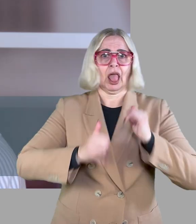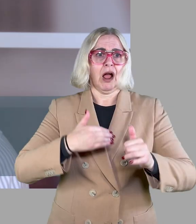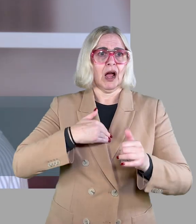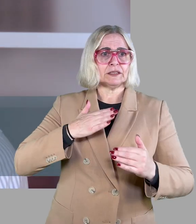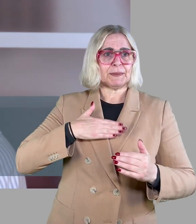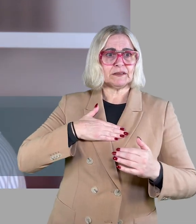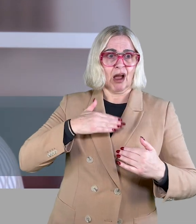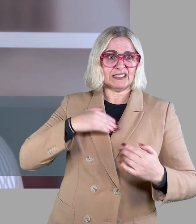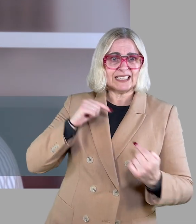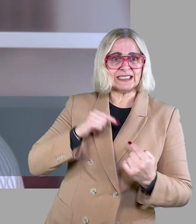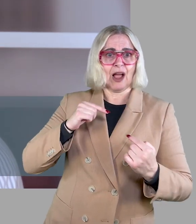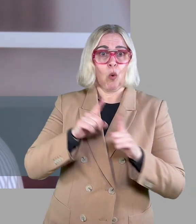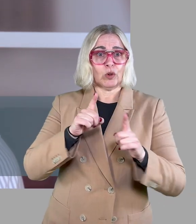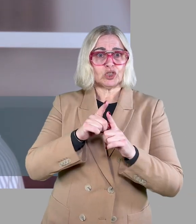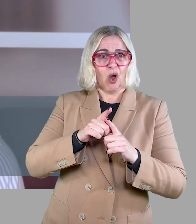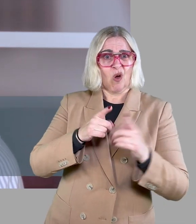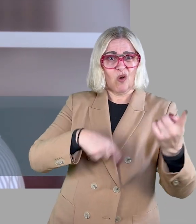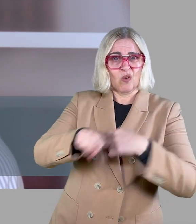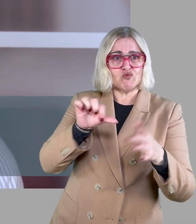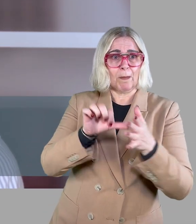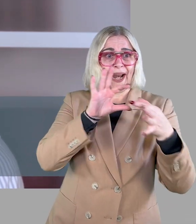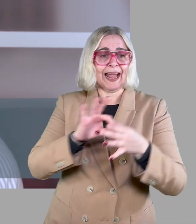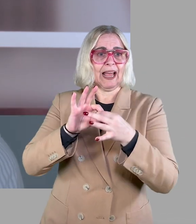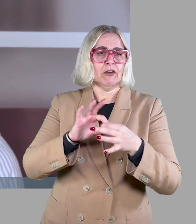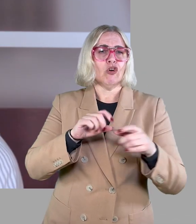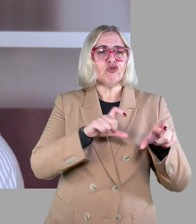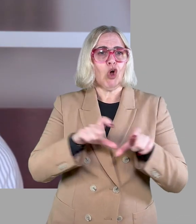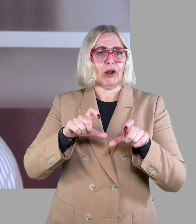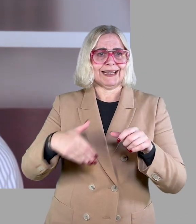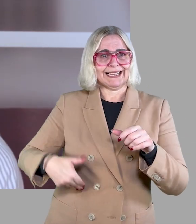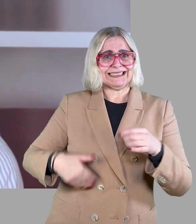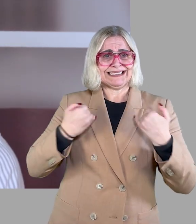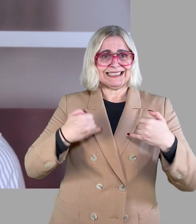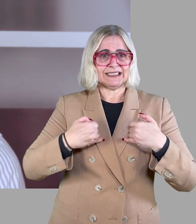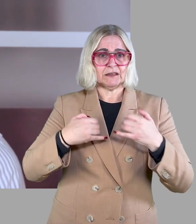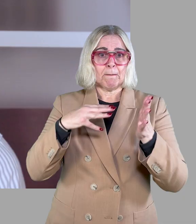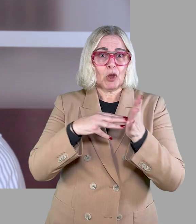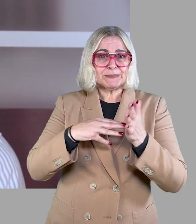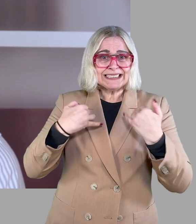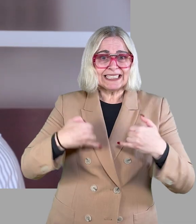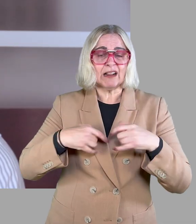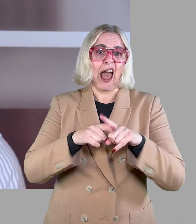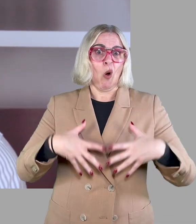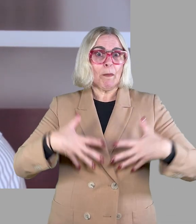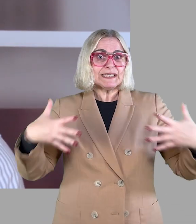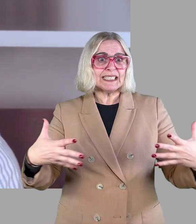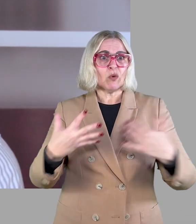is also an under-recognised complication of chronic kidney disease and metabolic diseases like obesity and hypertension and diabetes.